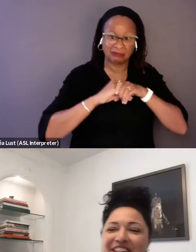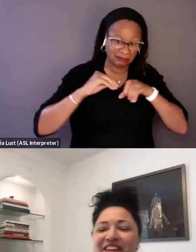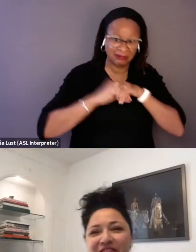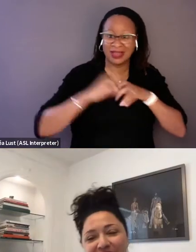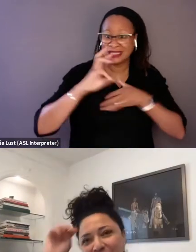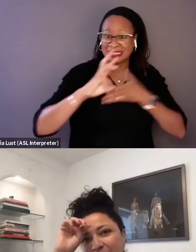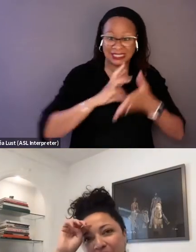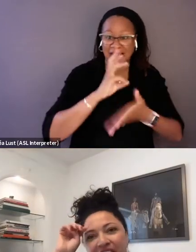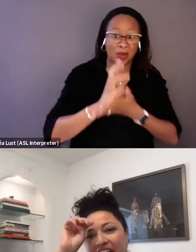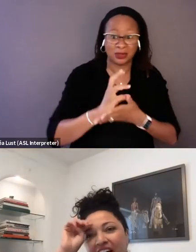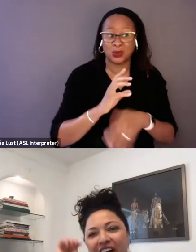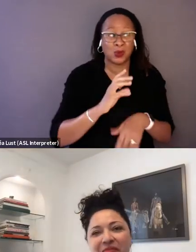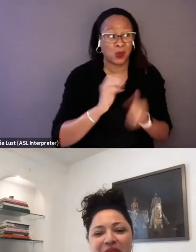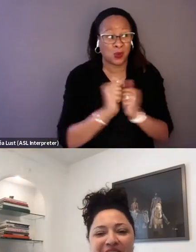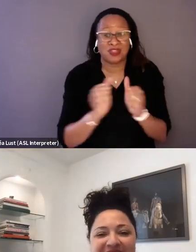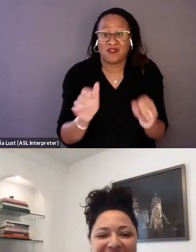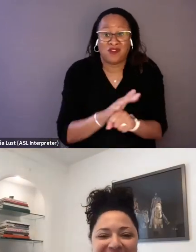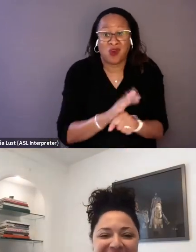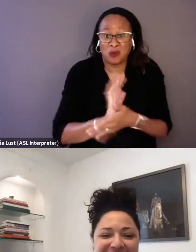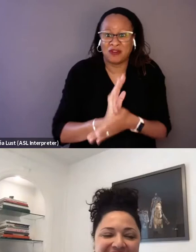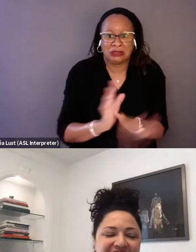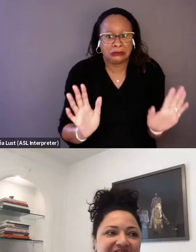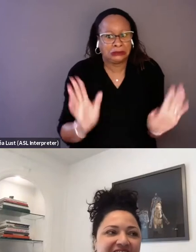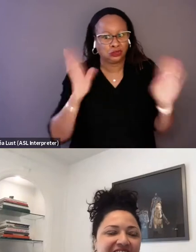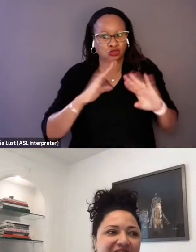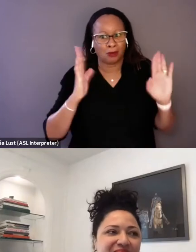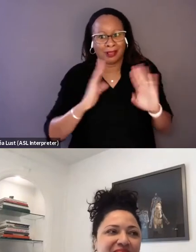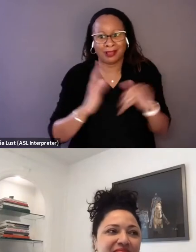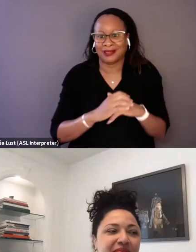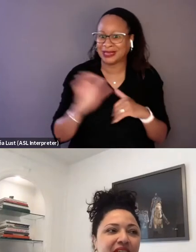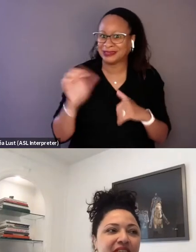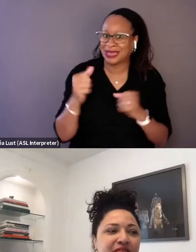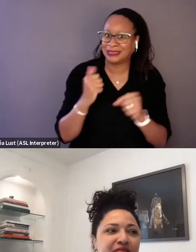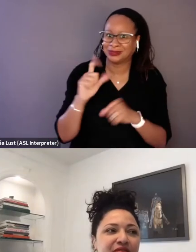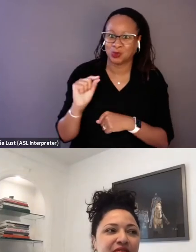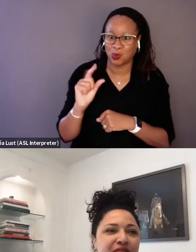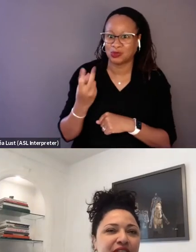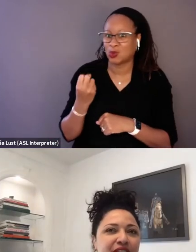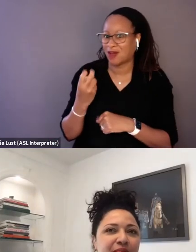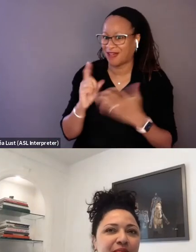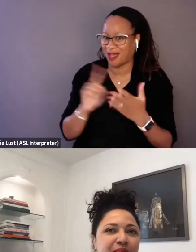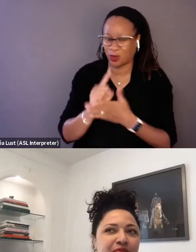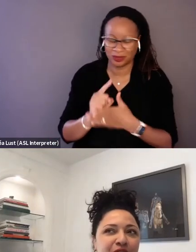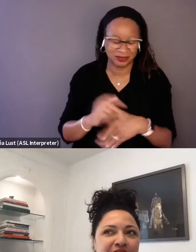So we'd be in real trouble. But I think that the freedom that the directors had